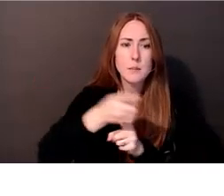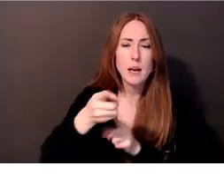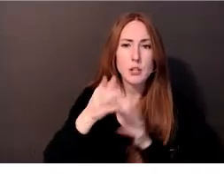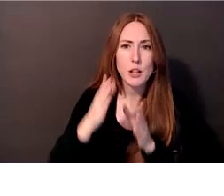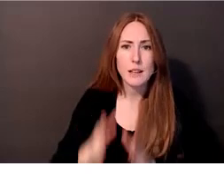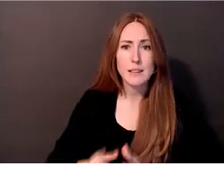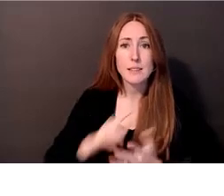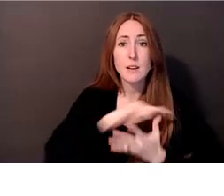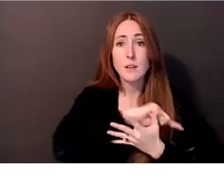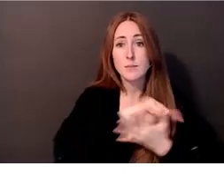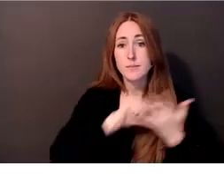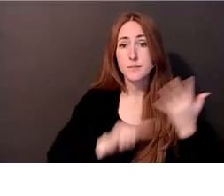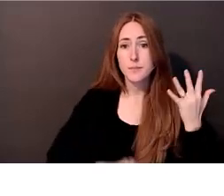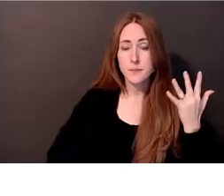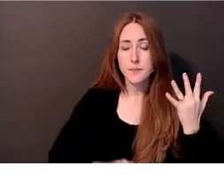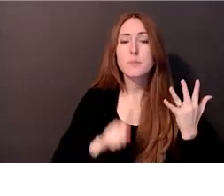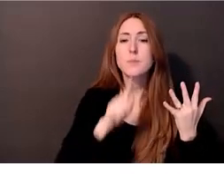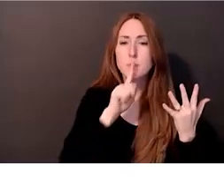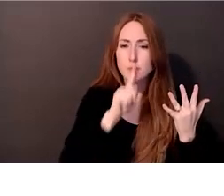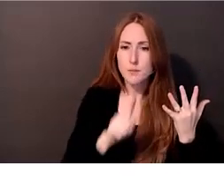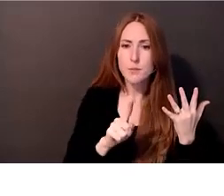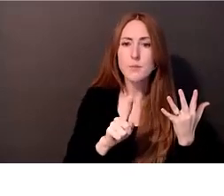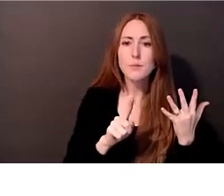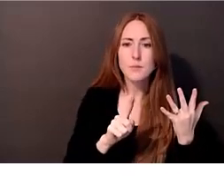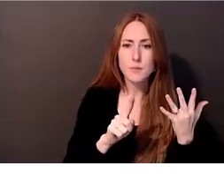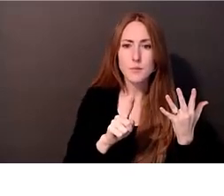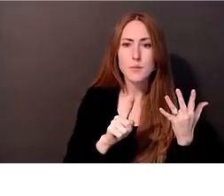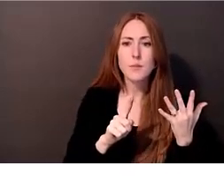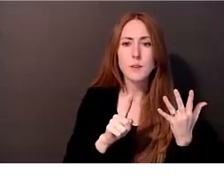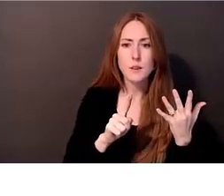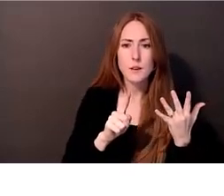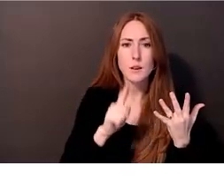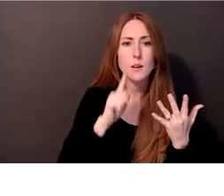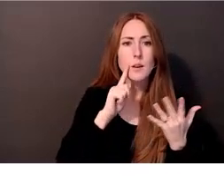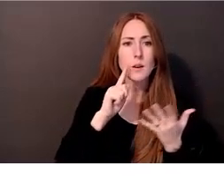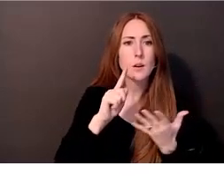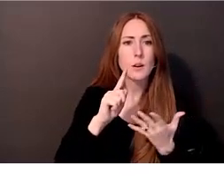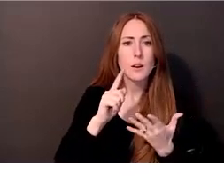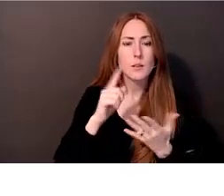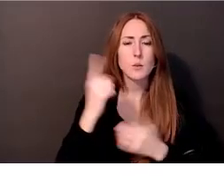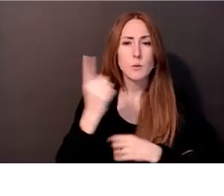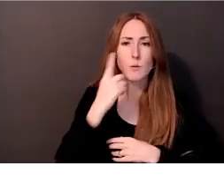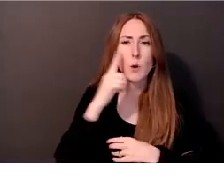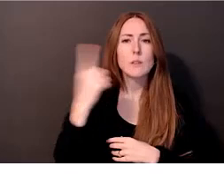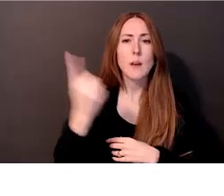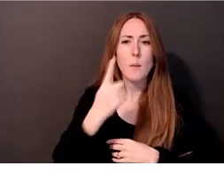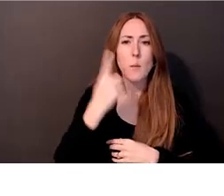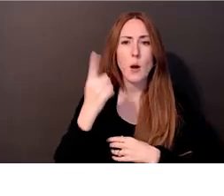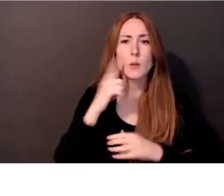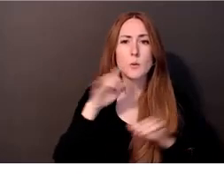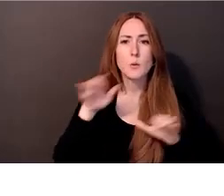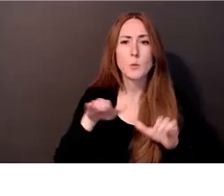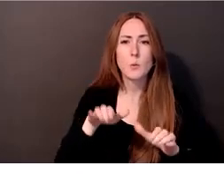refer for someone that can play the five roles of knowledge brokers or even one, or two, or three roles.